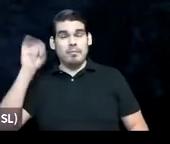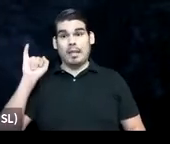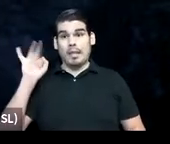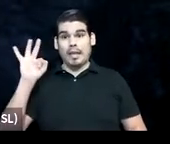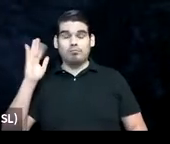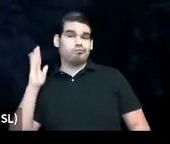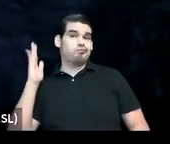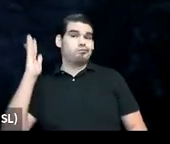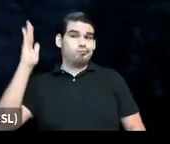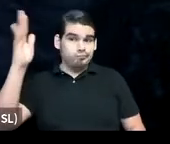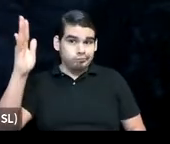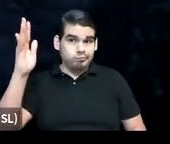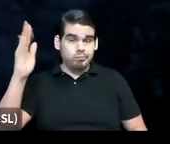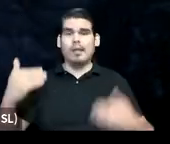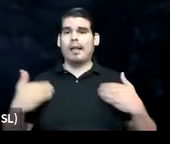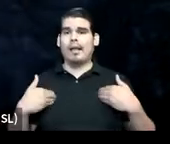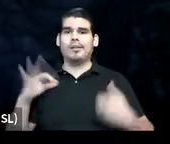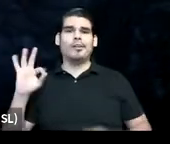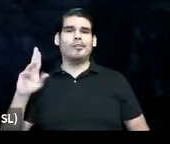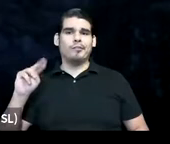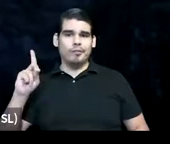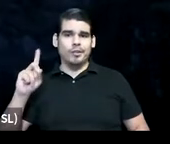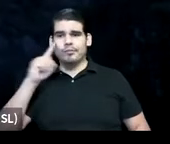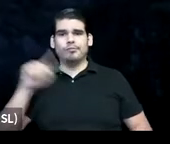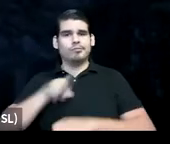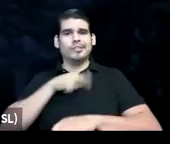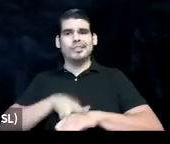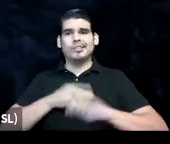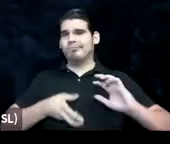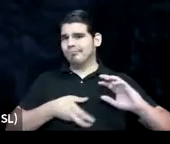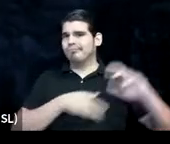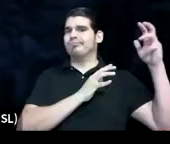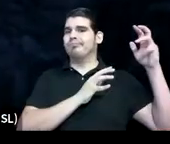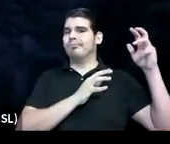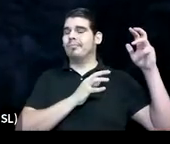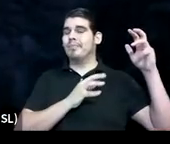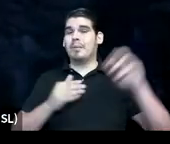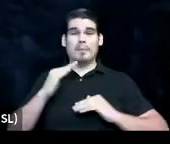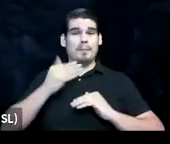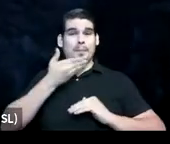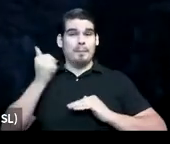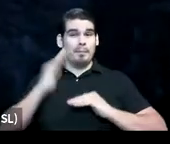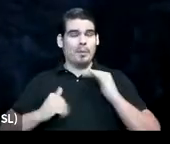To provide for students and for students during those trying times as well as another funding resolution to ensure consistent funding.